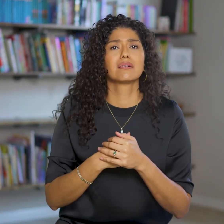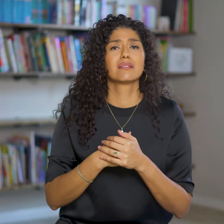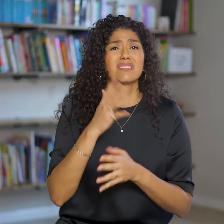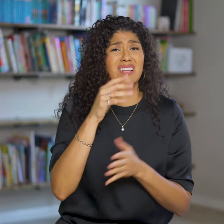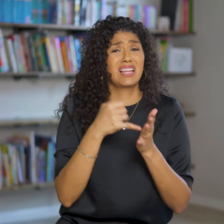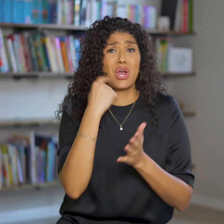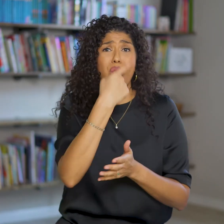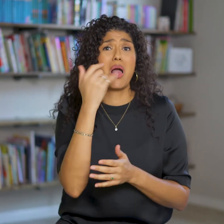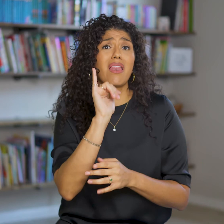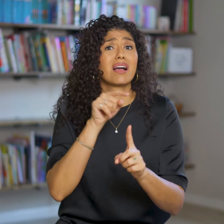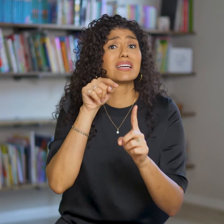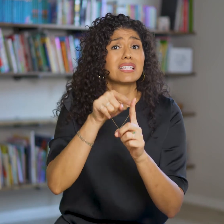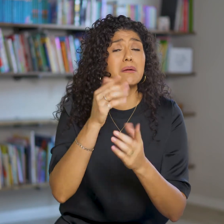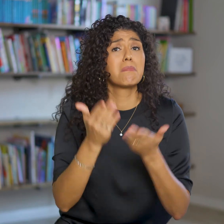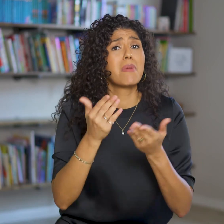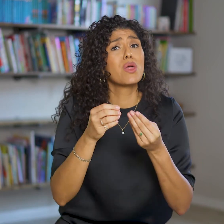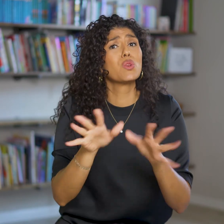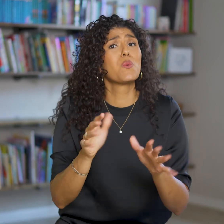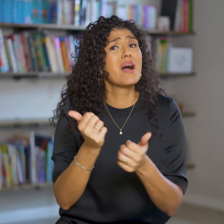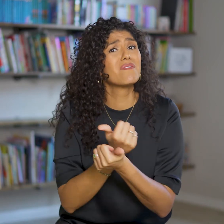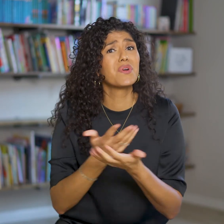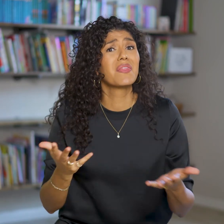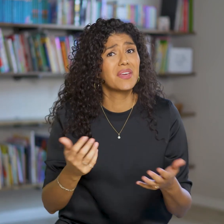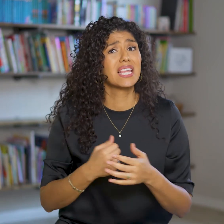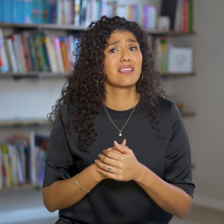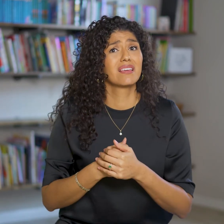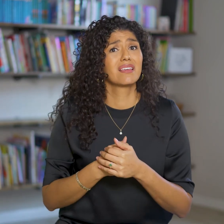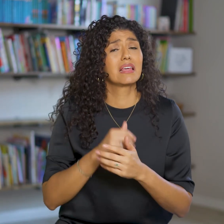and it looks like David might lose everything on top of that—